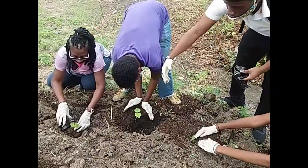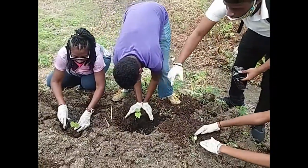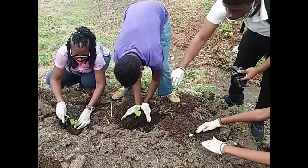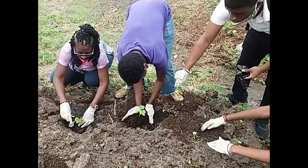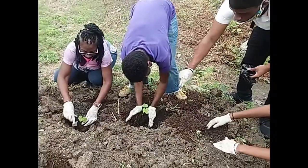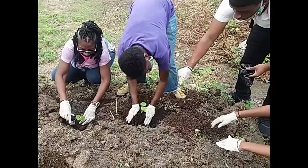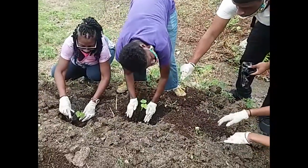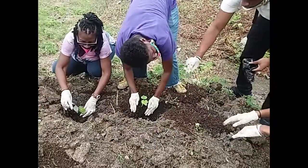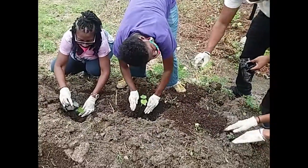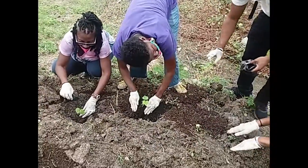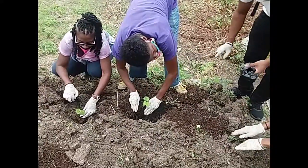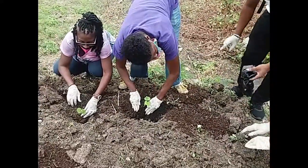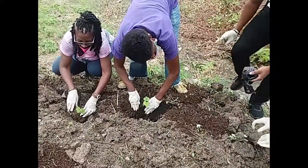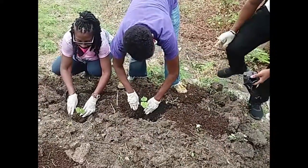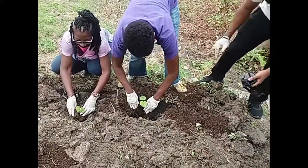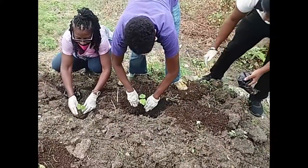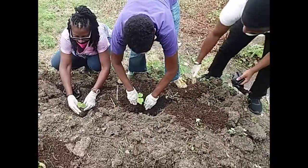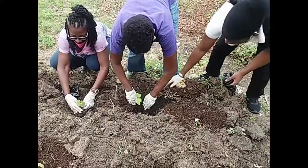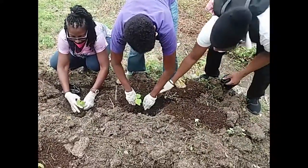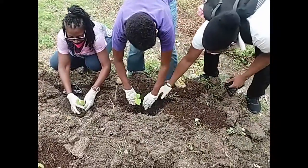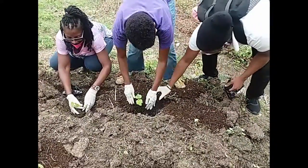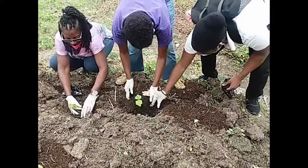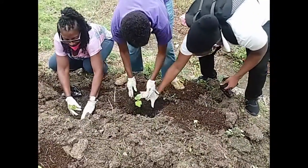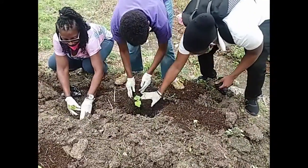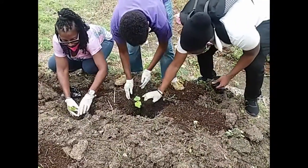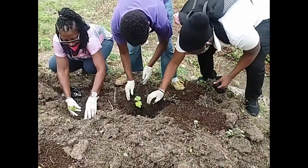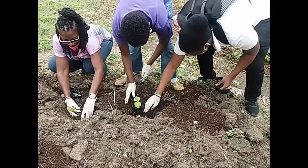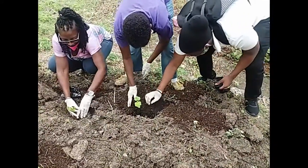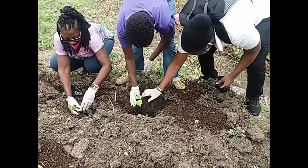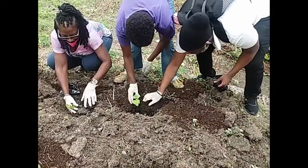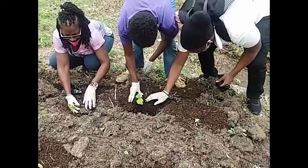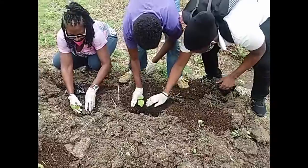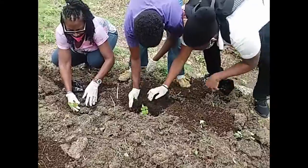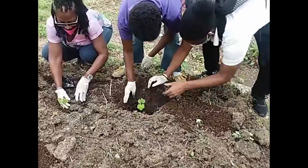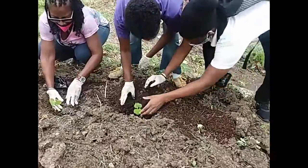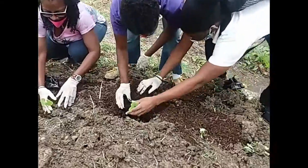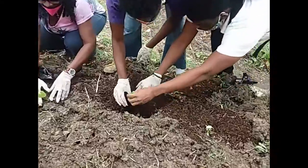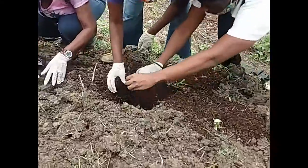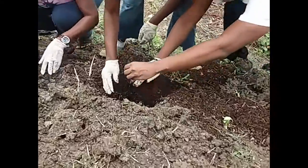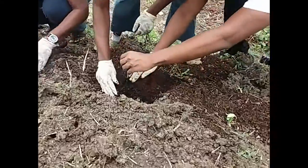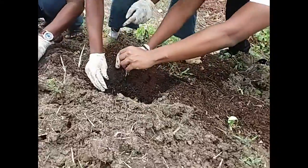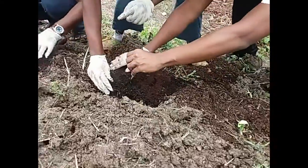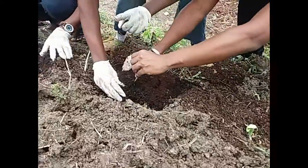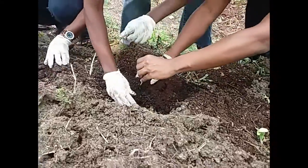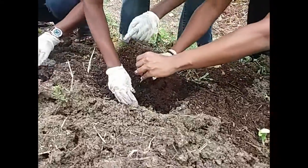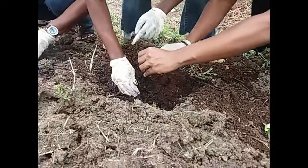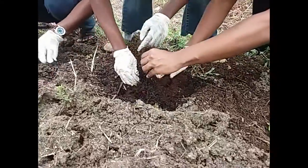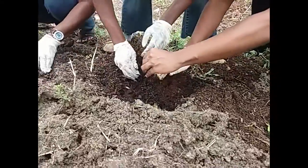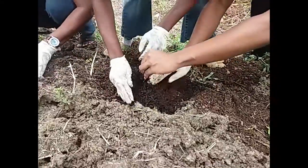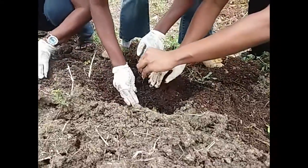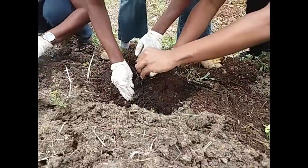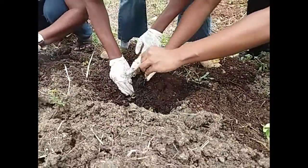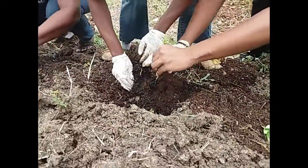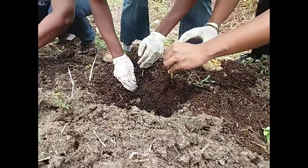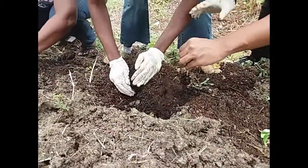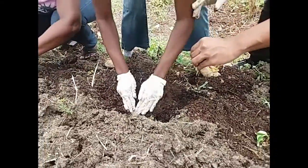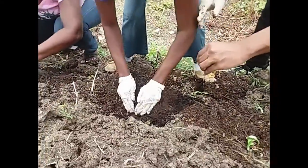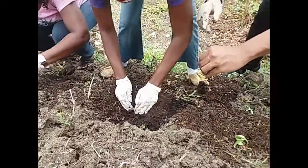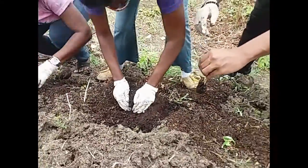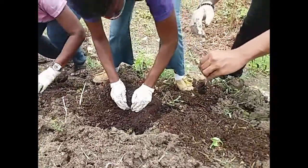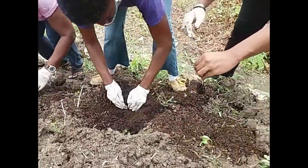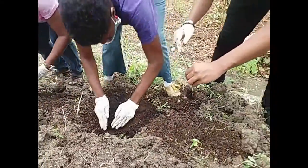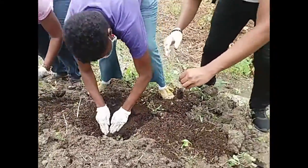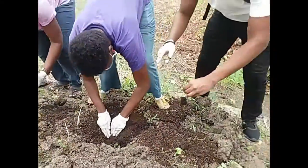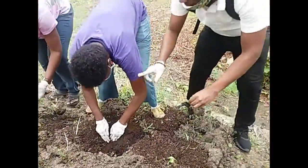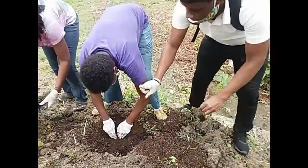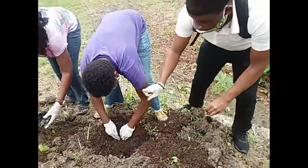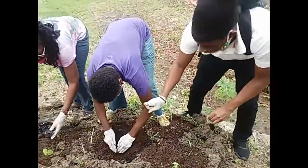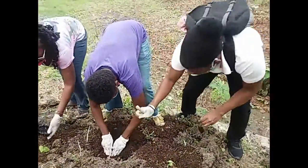we died